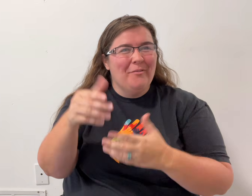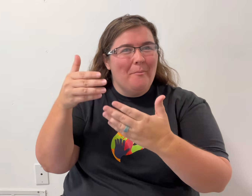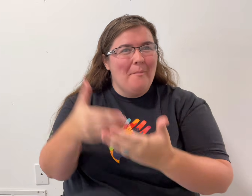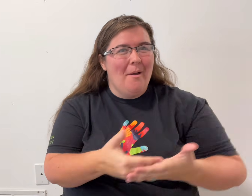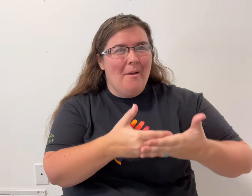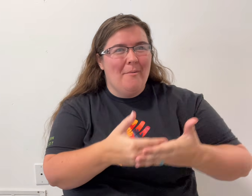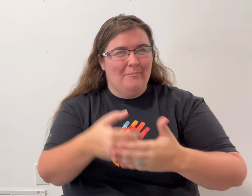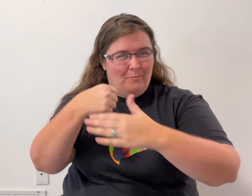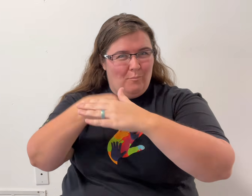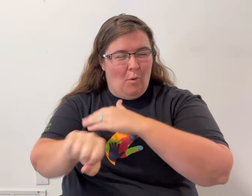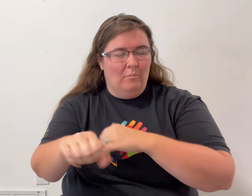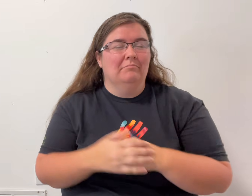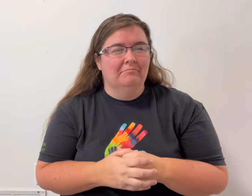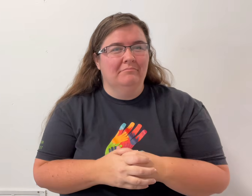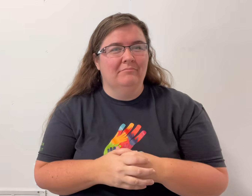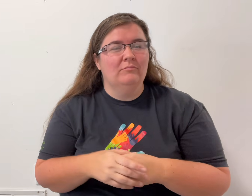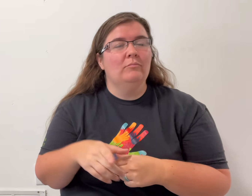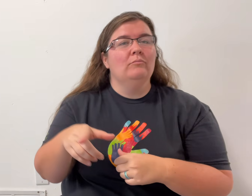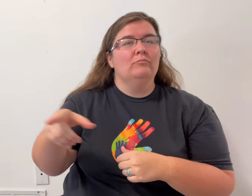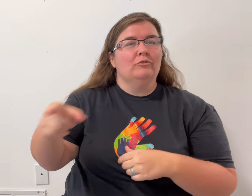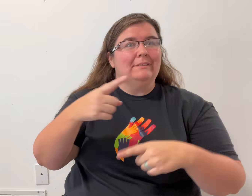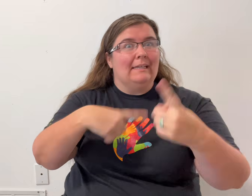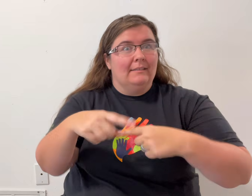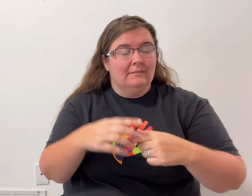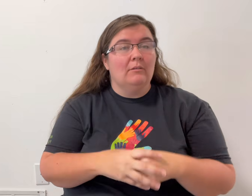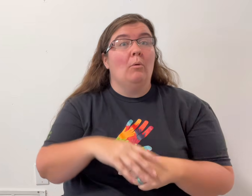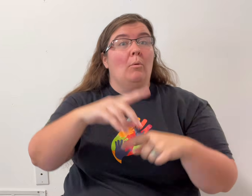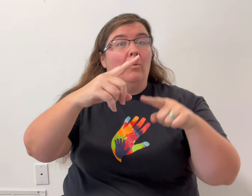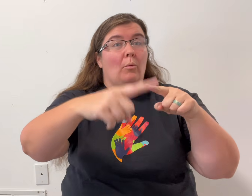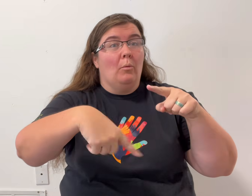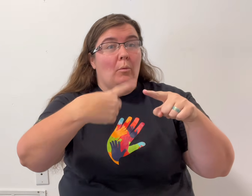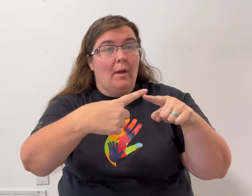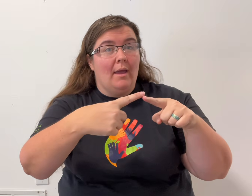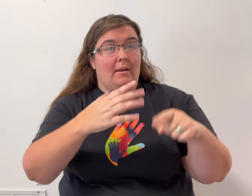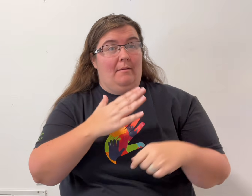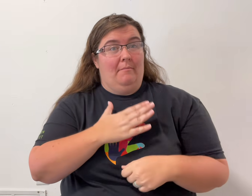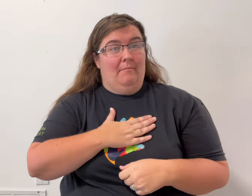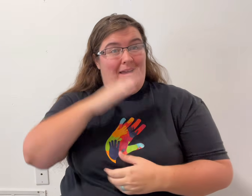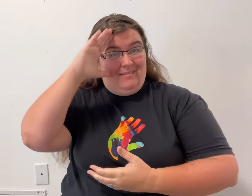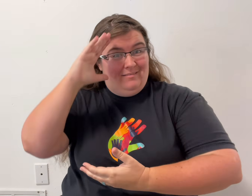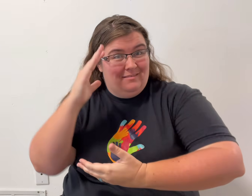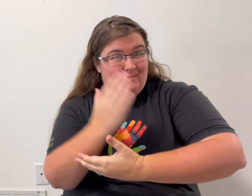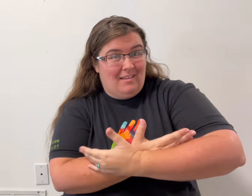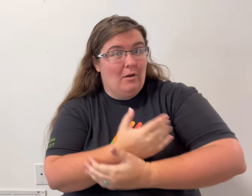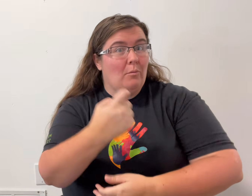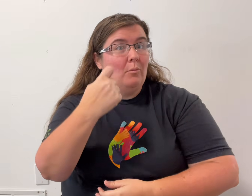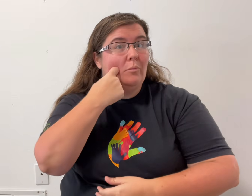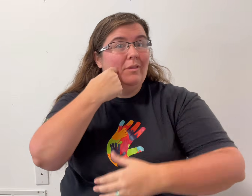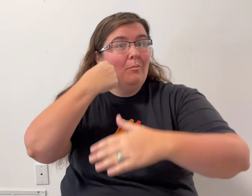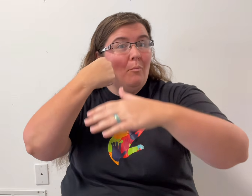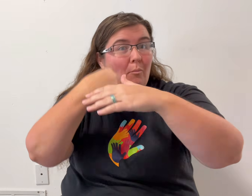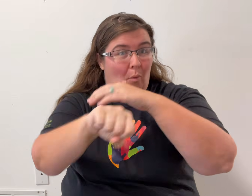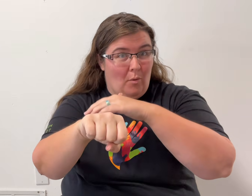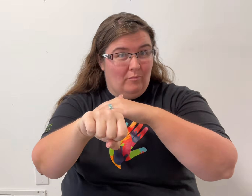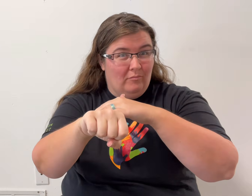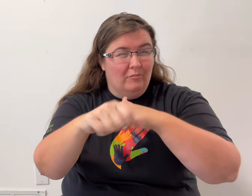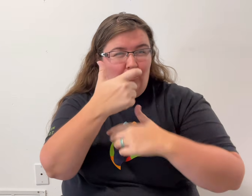So, the baby is born. So she signs, "When my son was recently born"